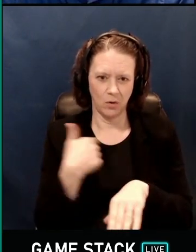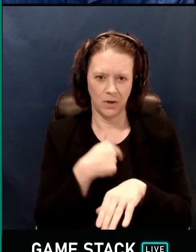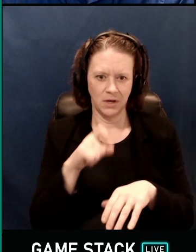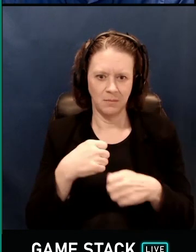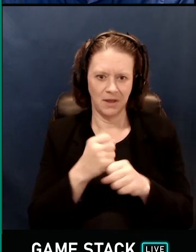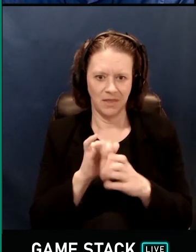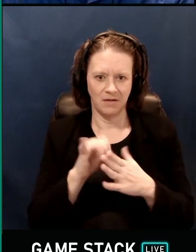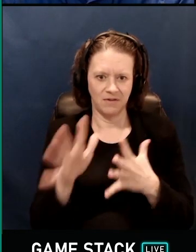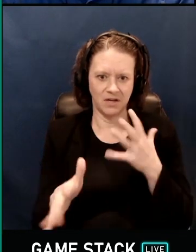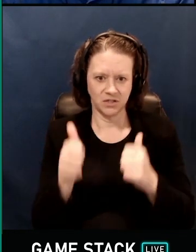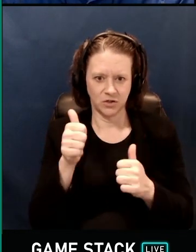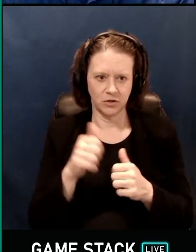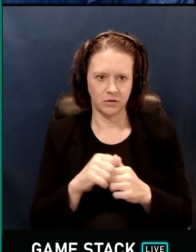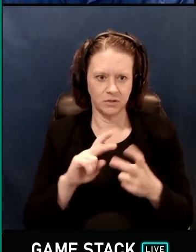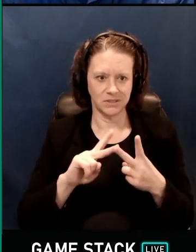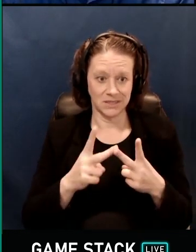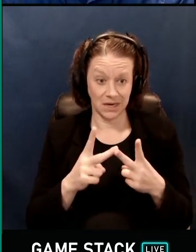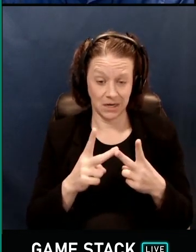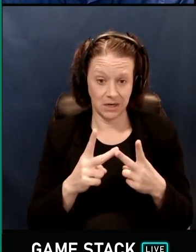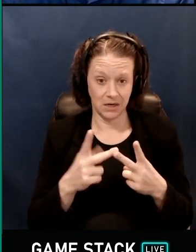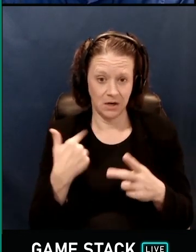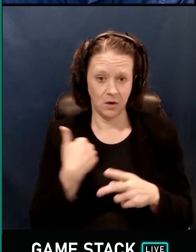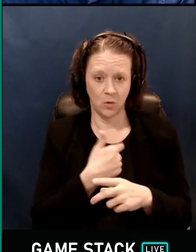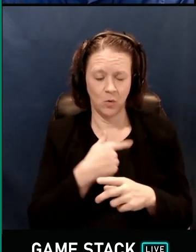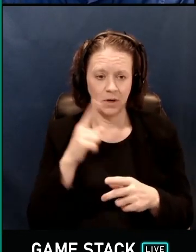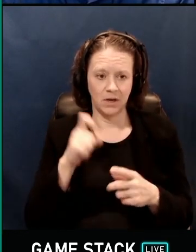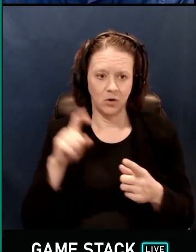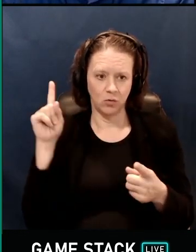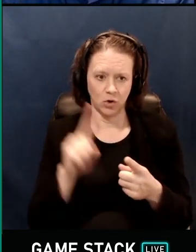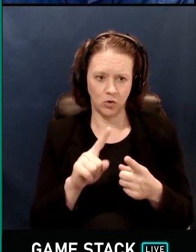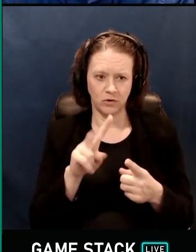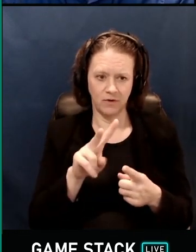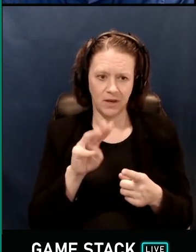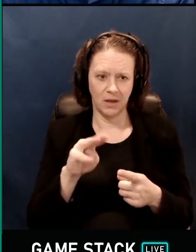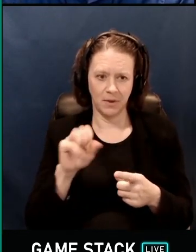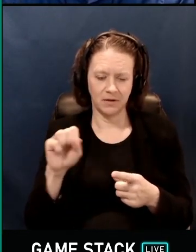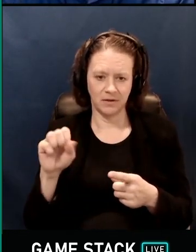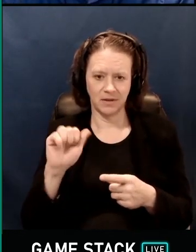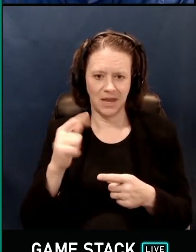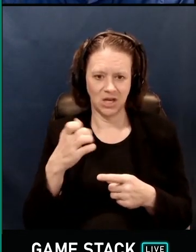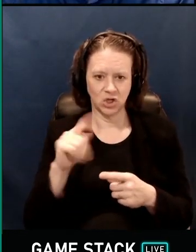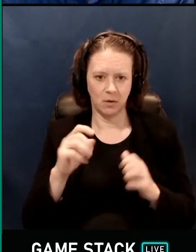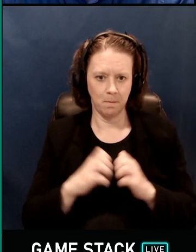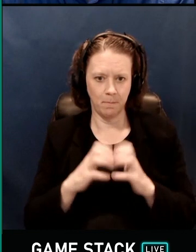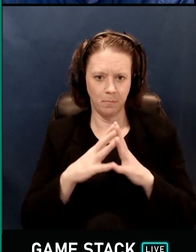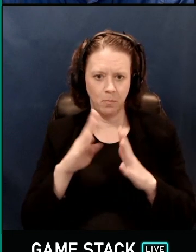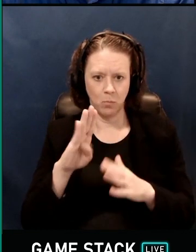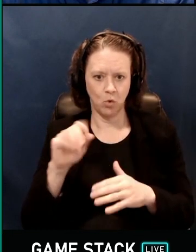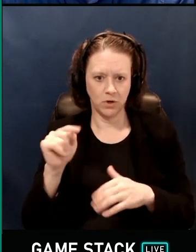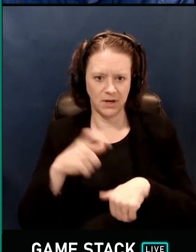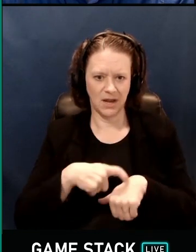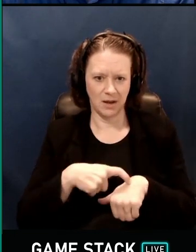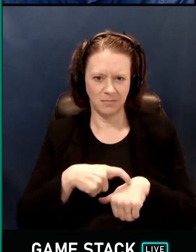Second, the VMSS agent boot takes a too long time.